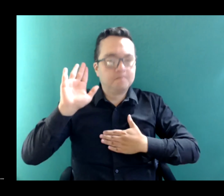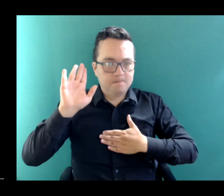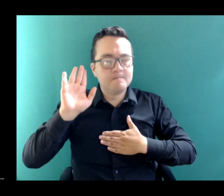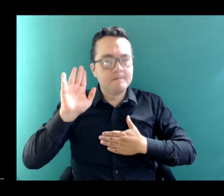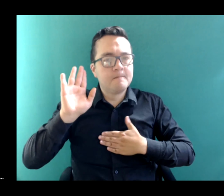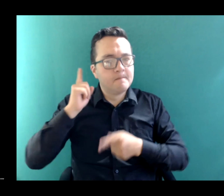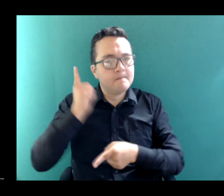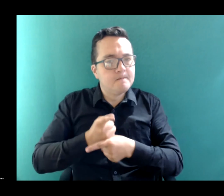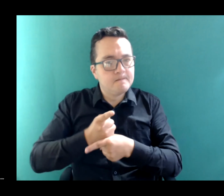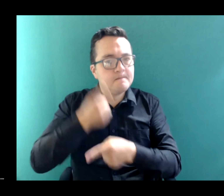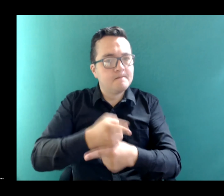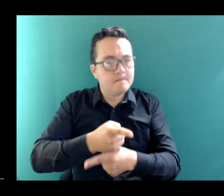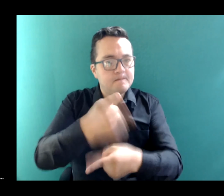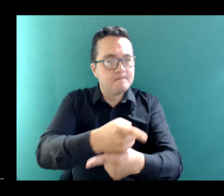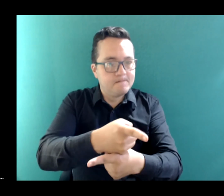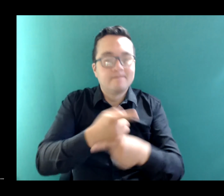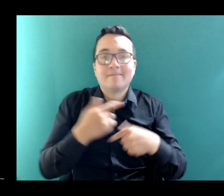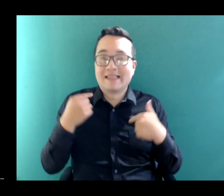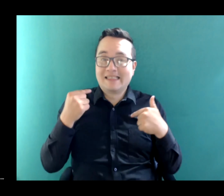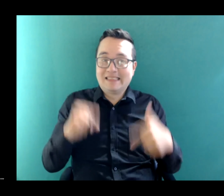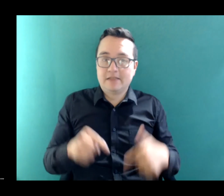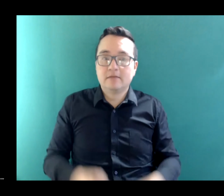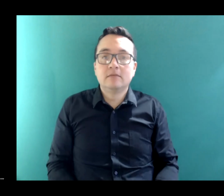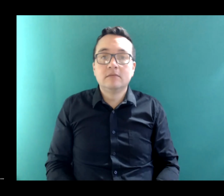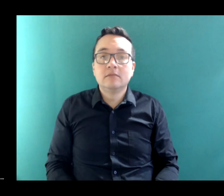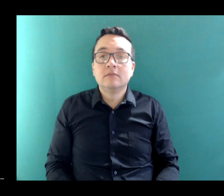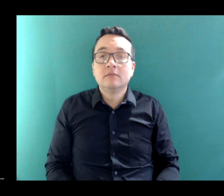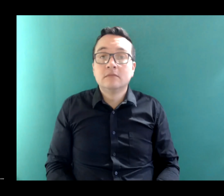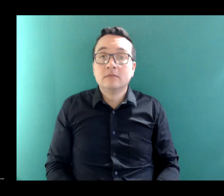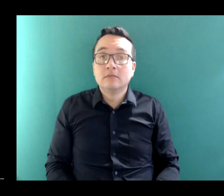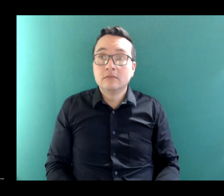The important thing is there's that commitment.